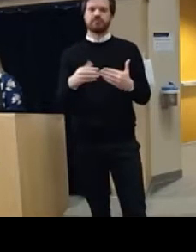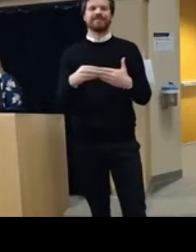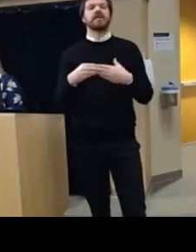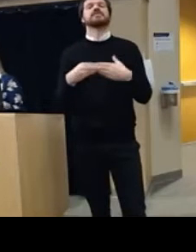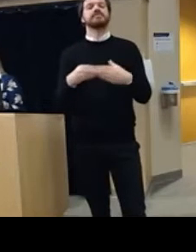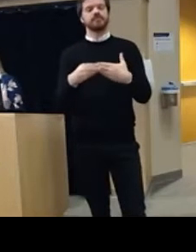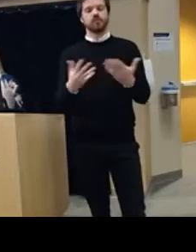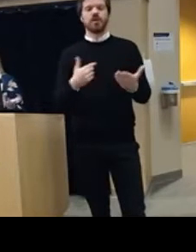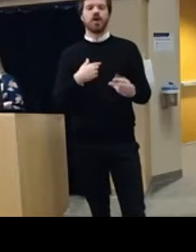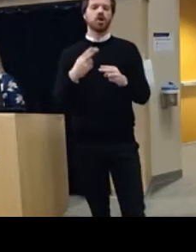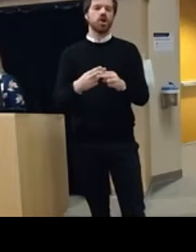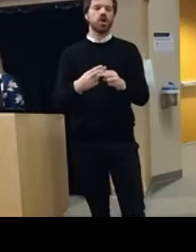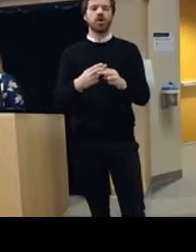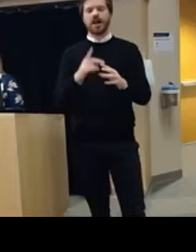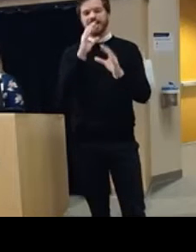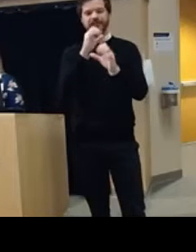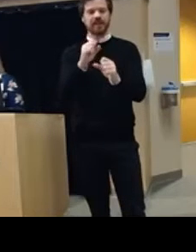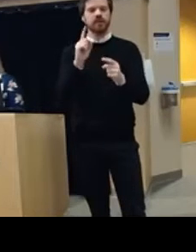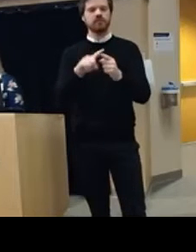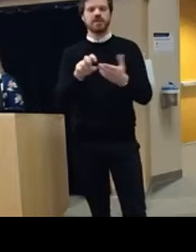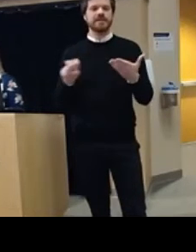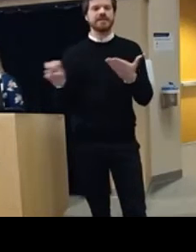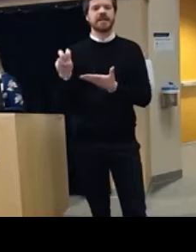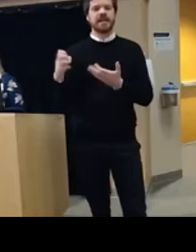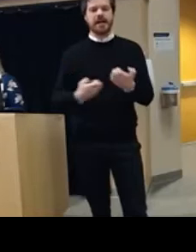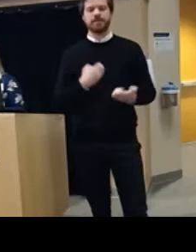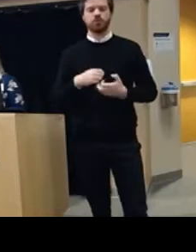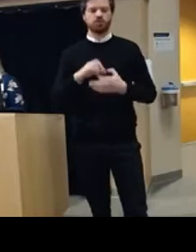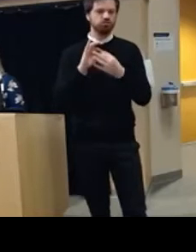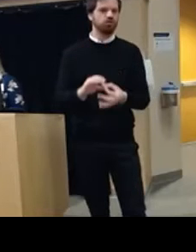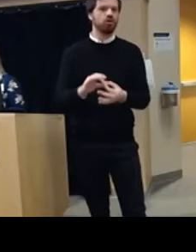and what I would call an affinity for navigating emotionally charged and often complicated